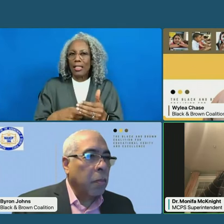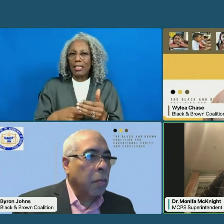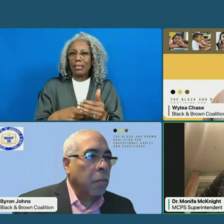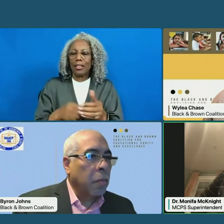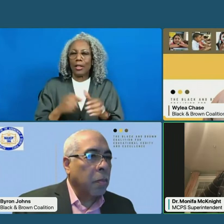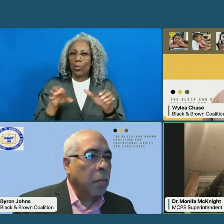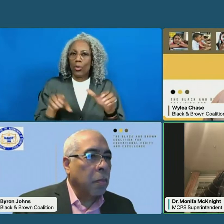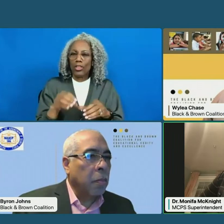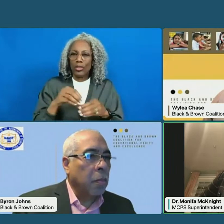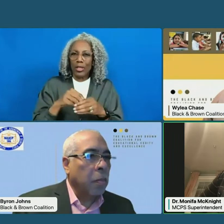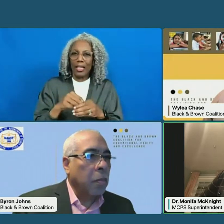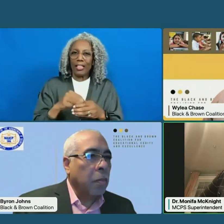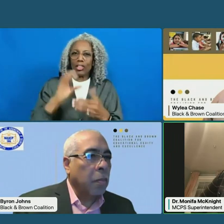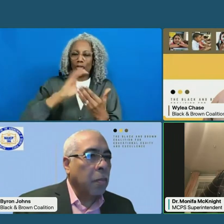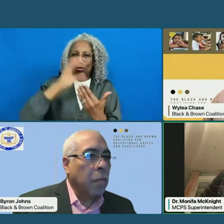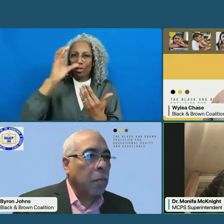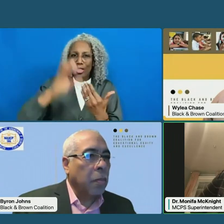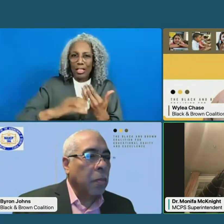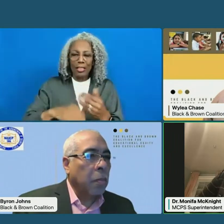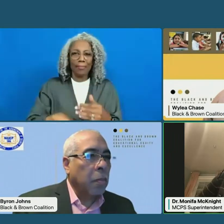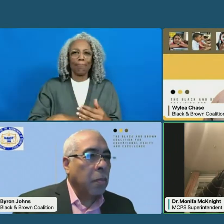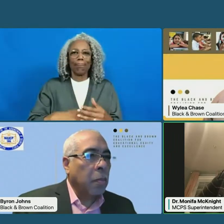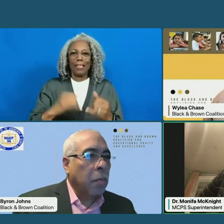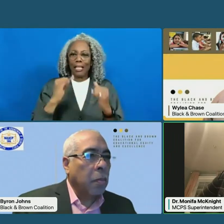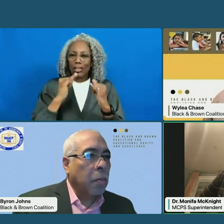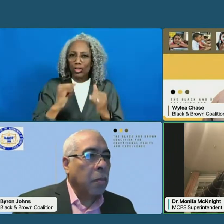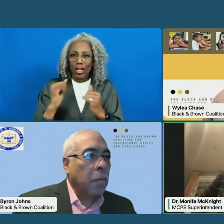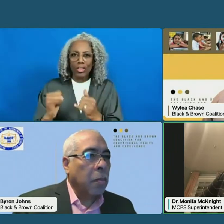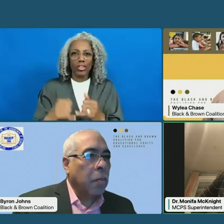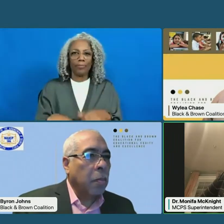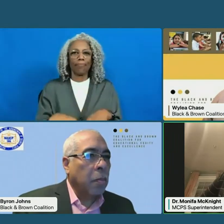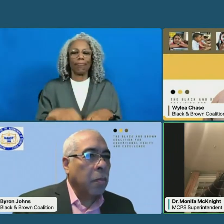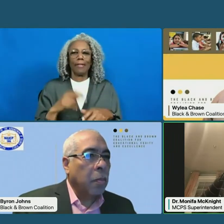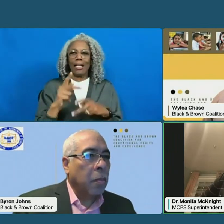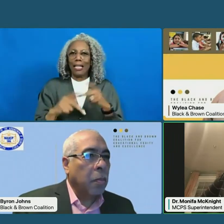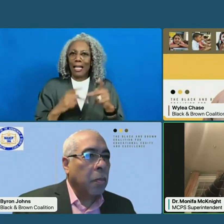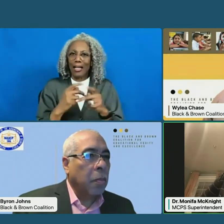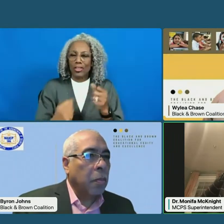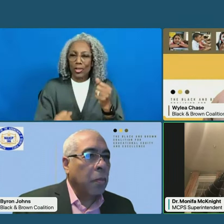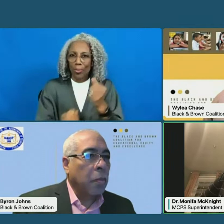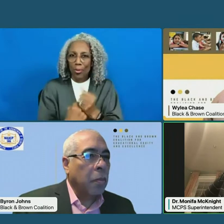based evidence based instruction